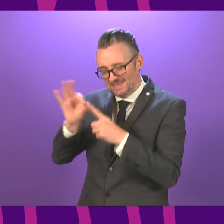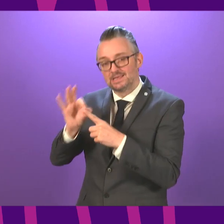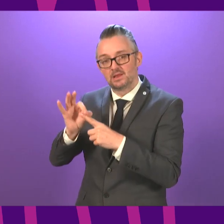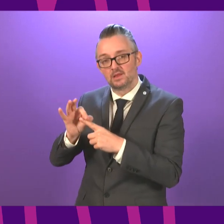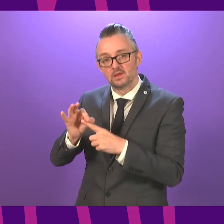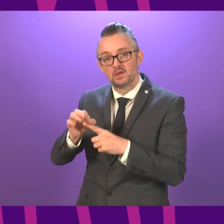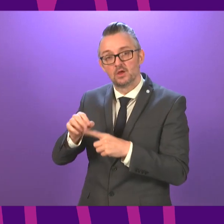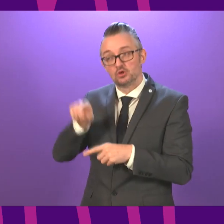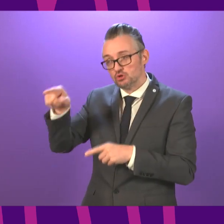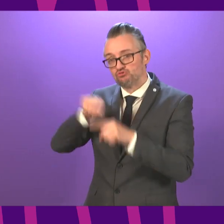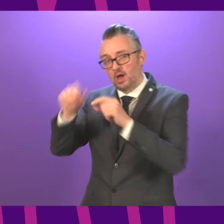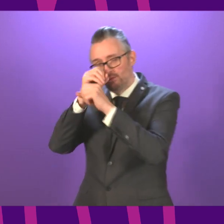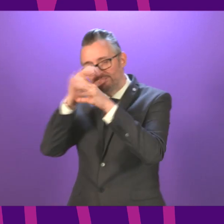because that better future is independence.